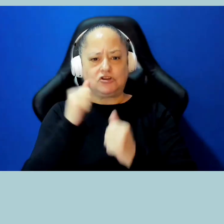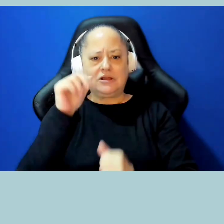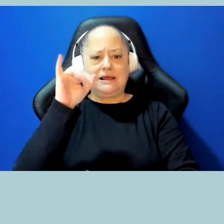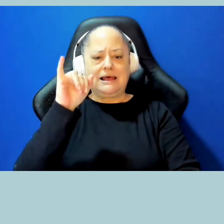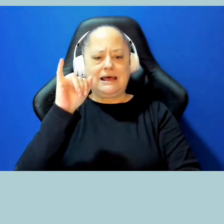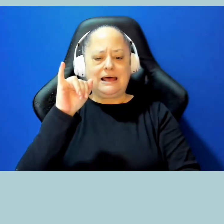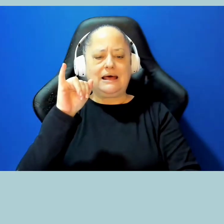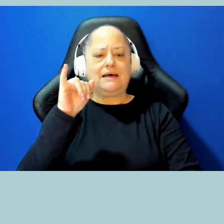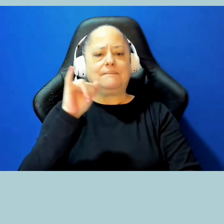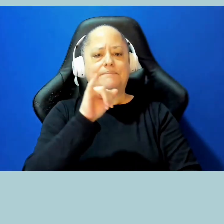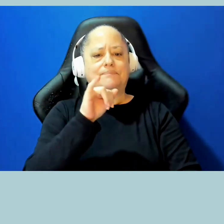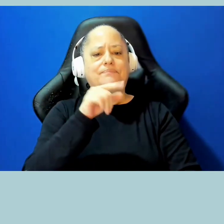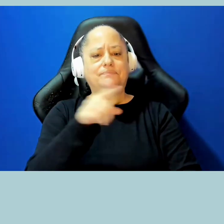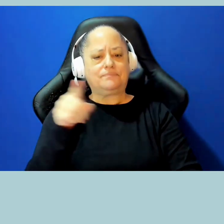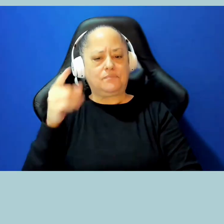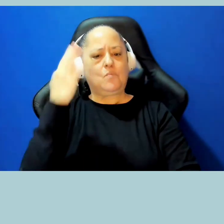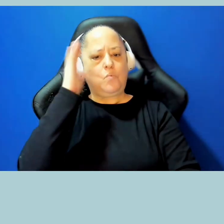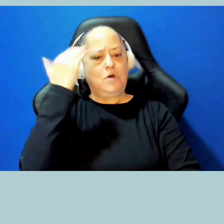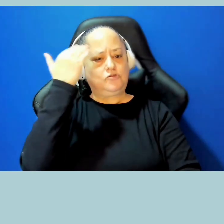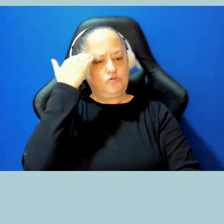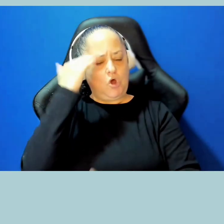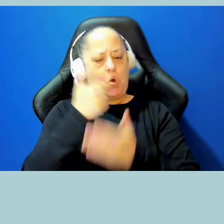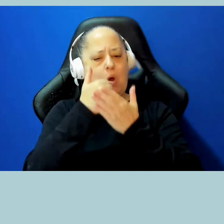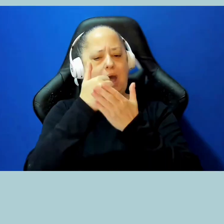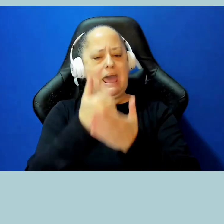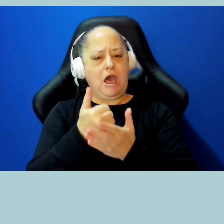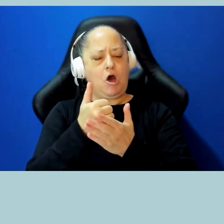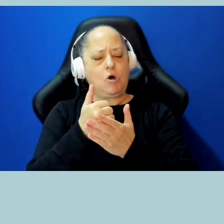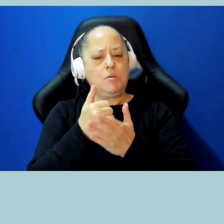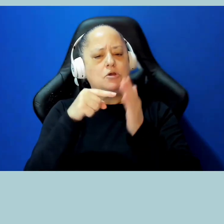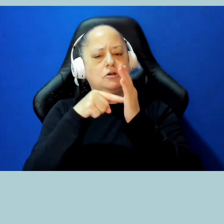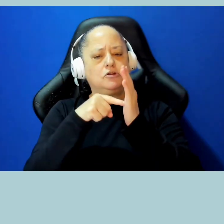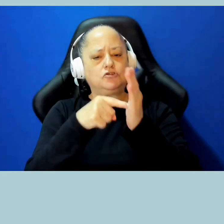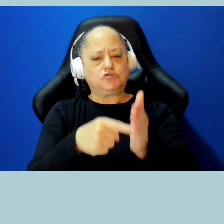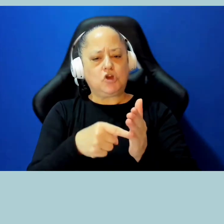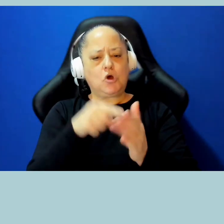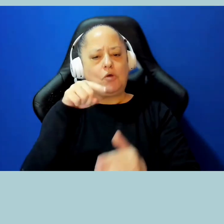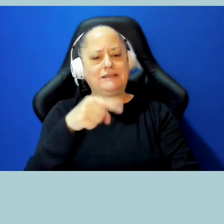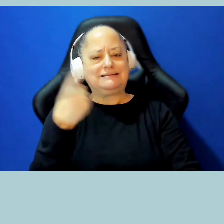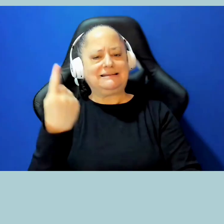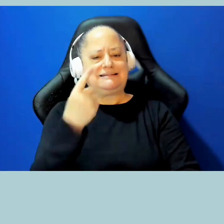that, and that will help in terms of showing that this really is something that needs to be funded.